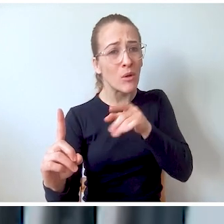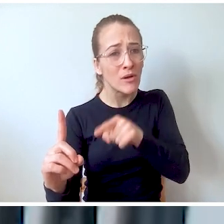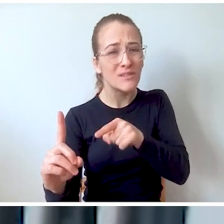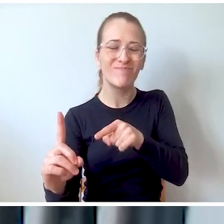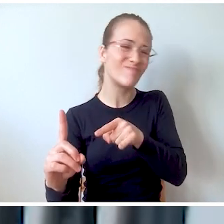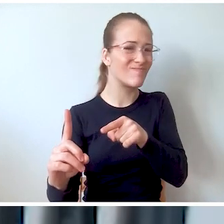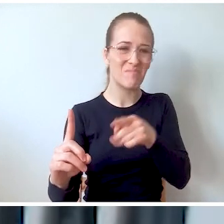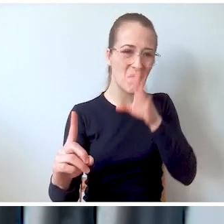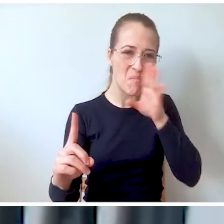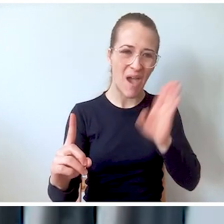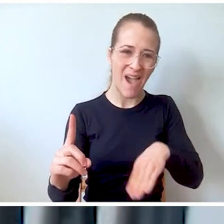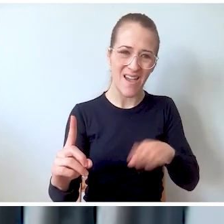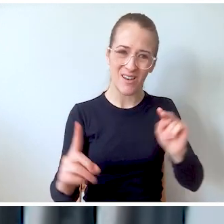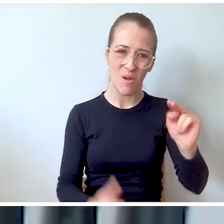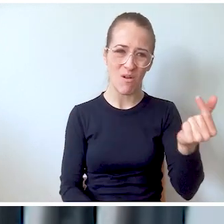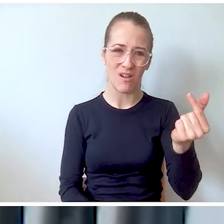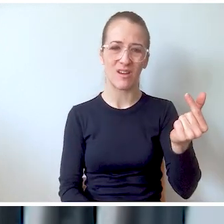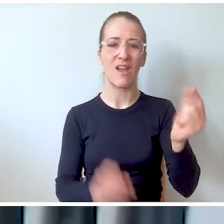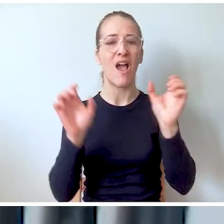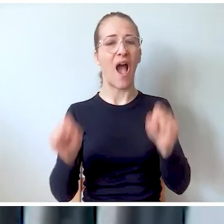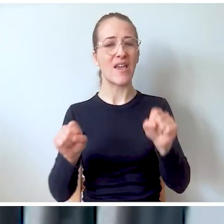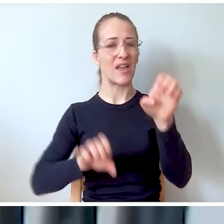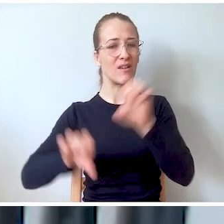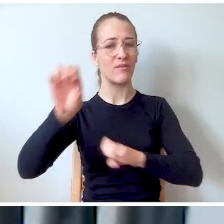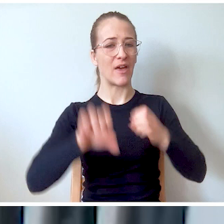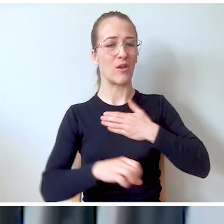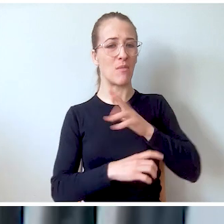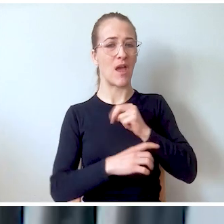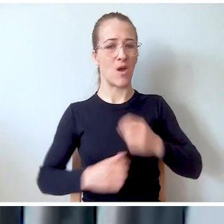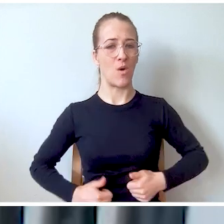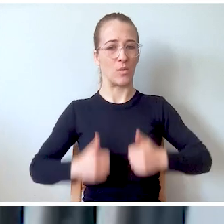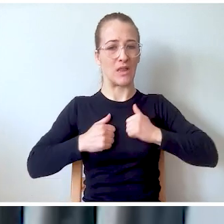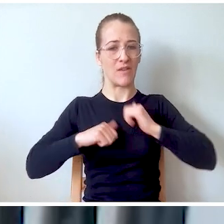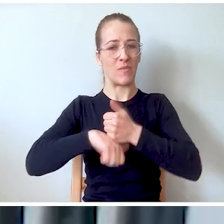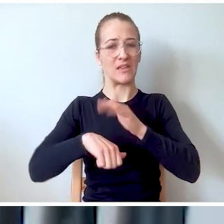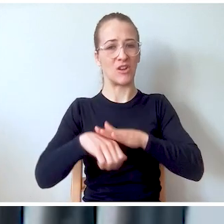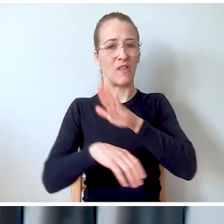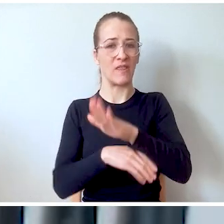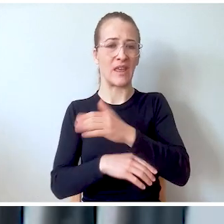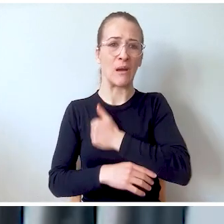And yeah, I can evaluate my own existence based on their sorry existence.